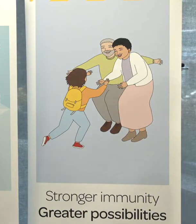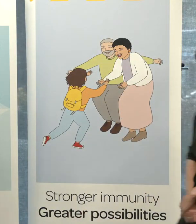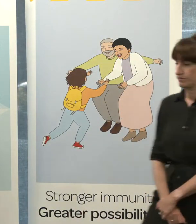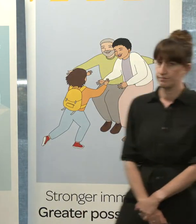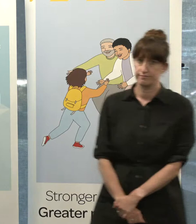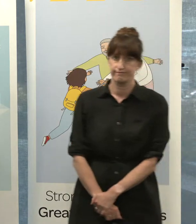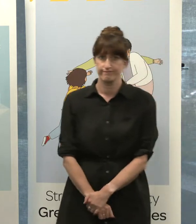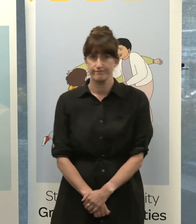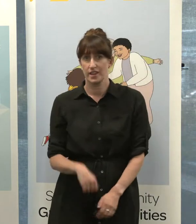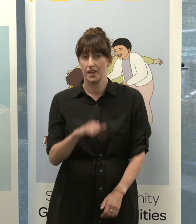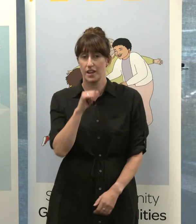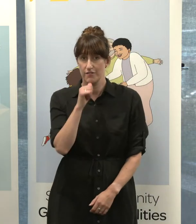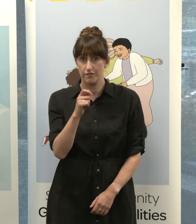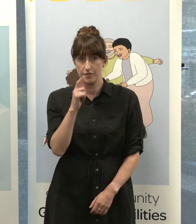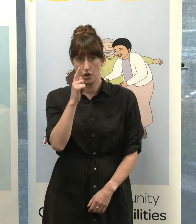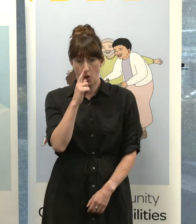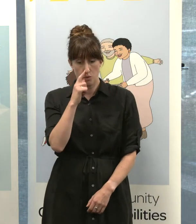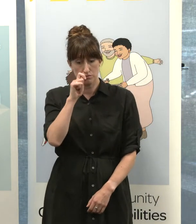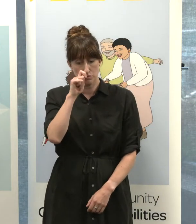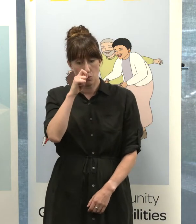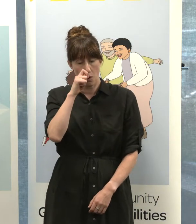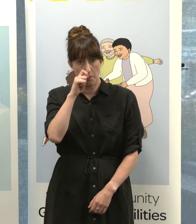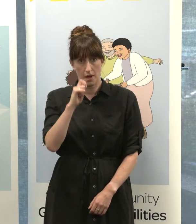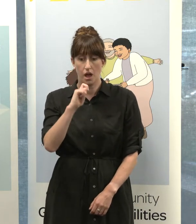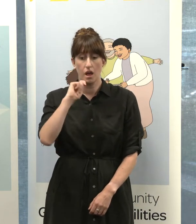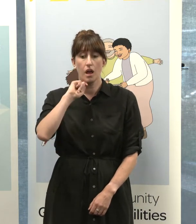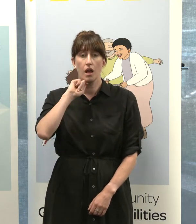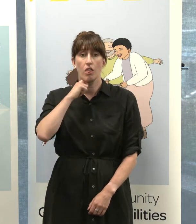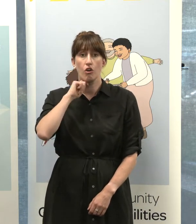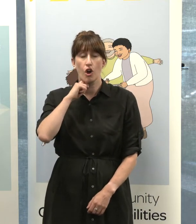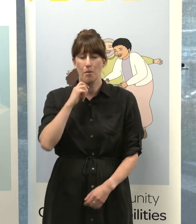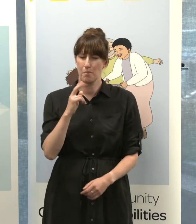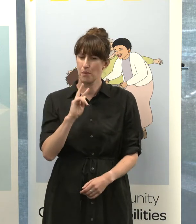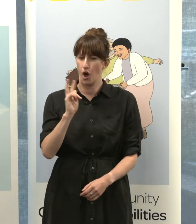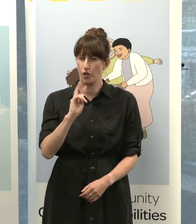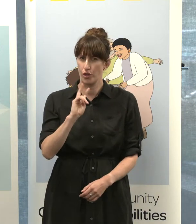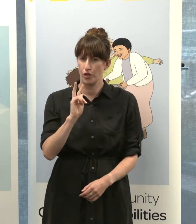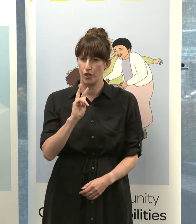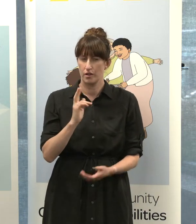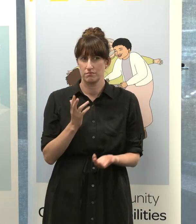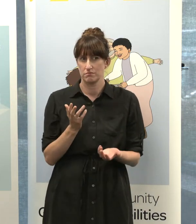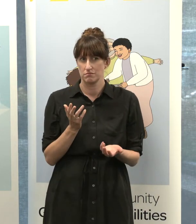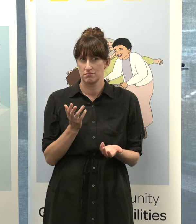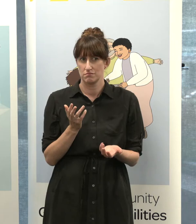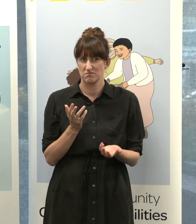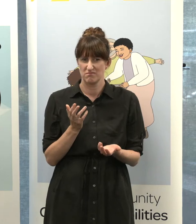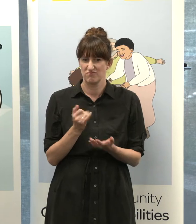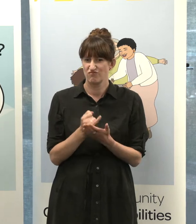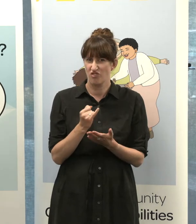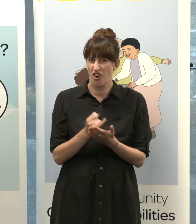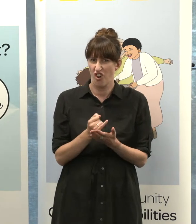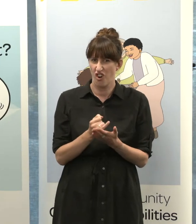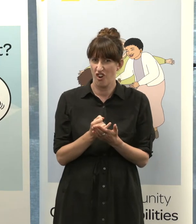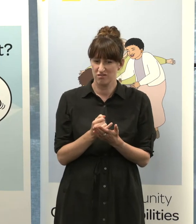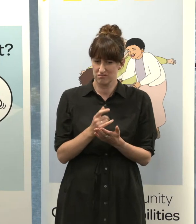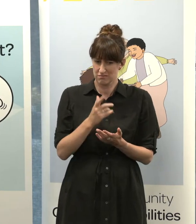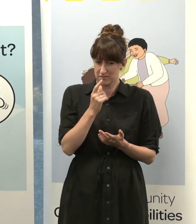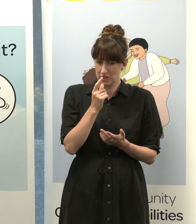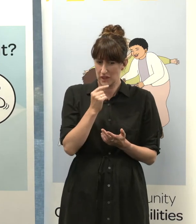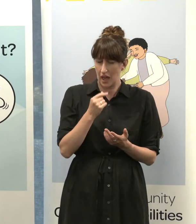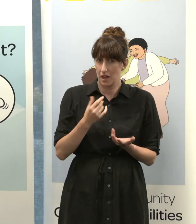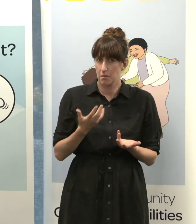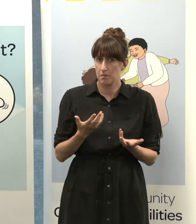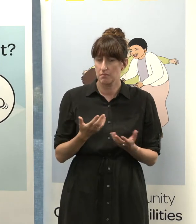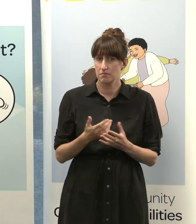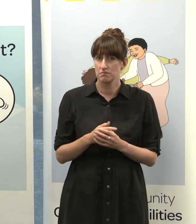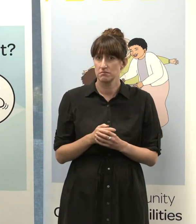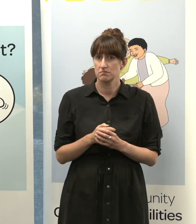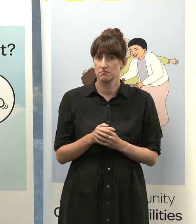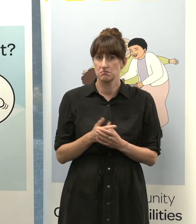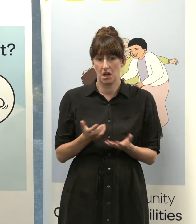test.